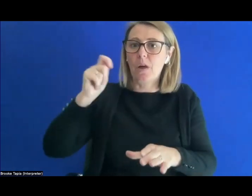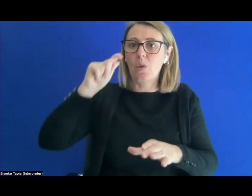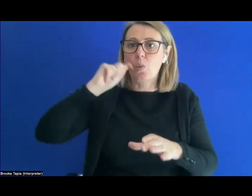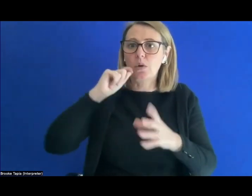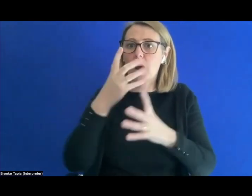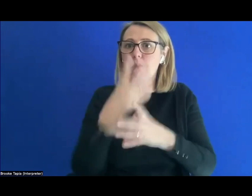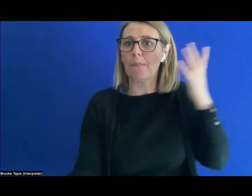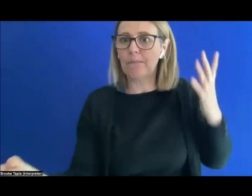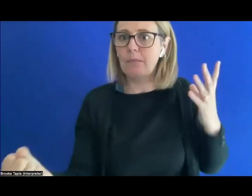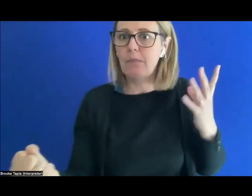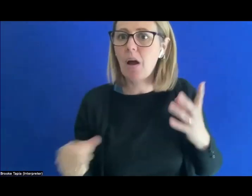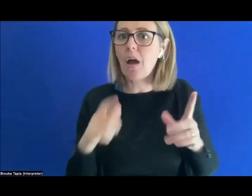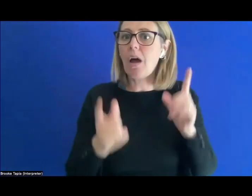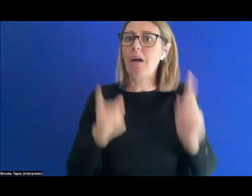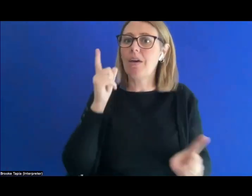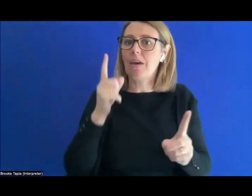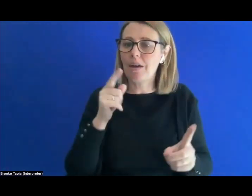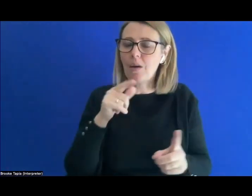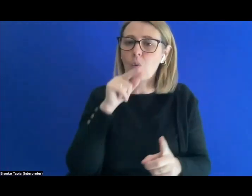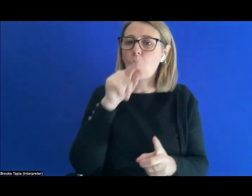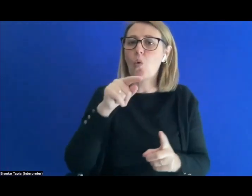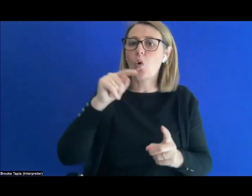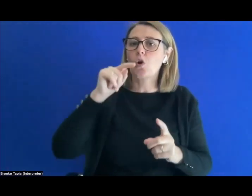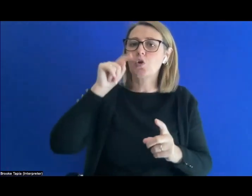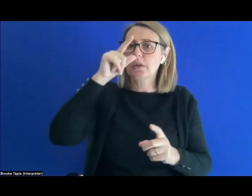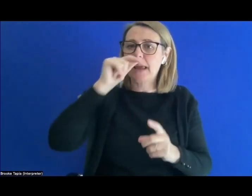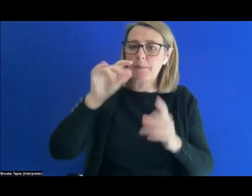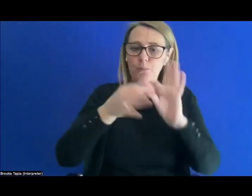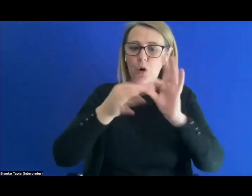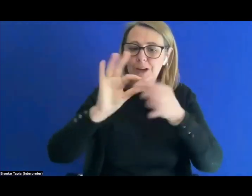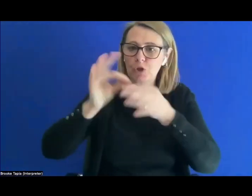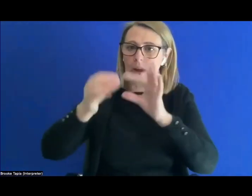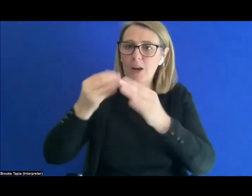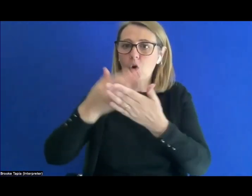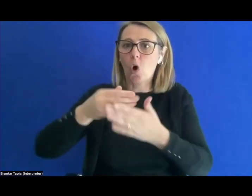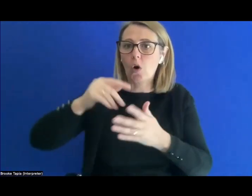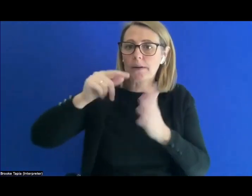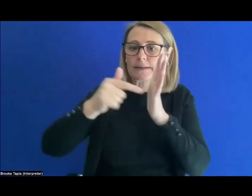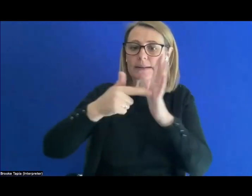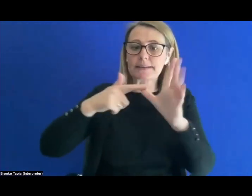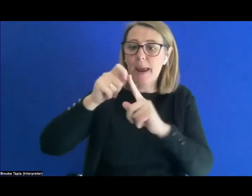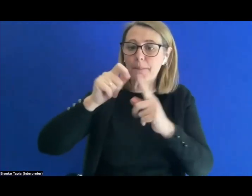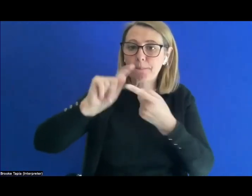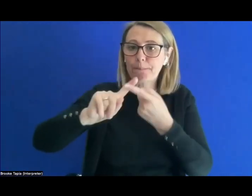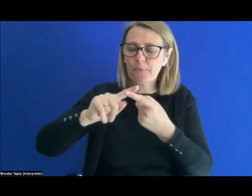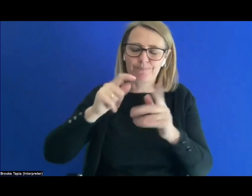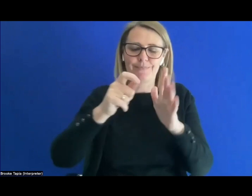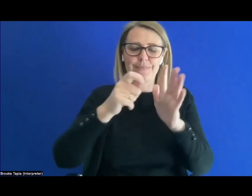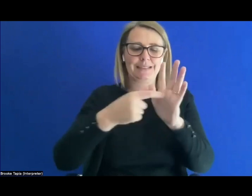out of the tap, so these may be simple movements that you could help facilitate that have a real